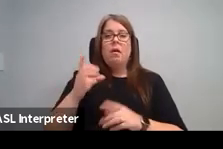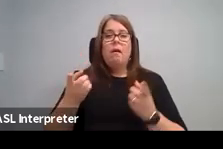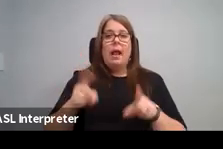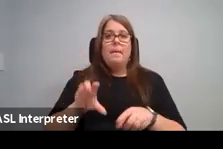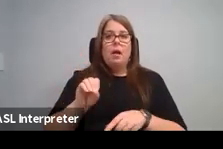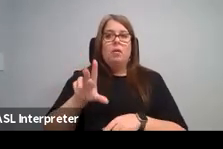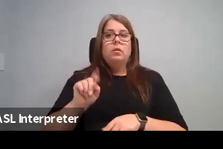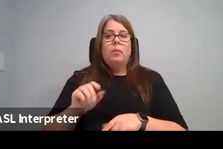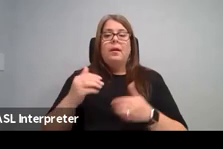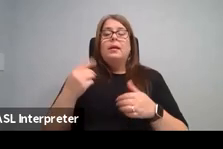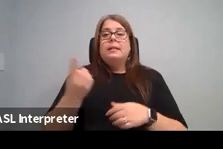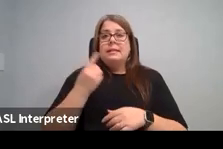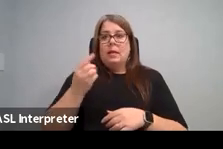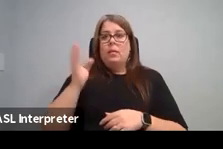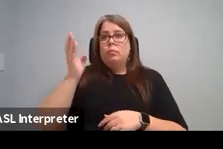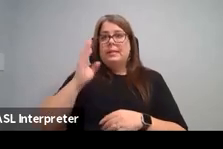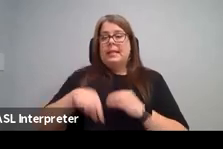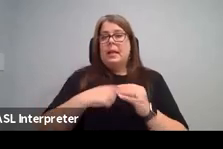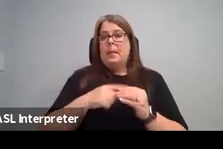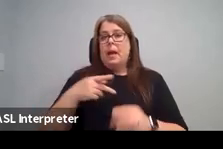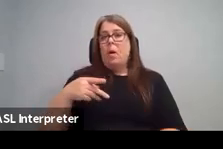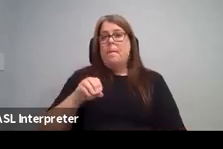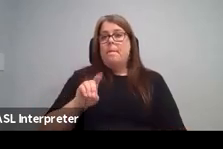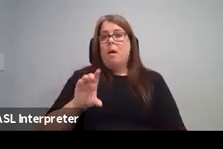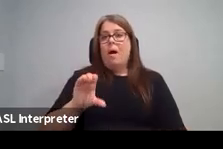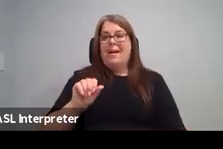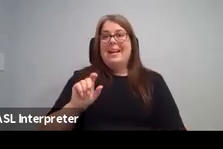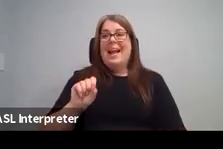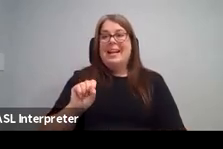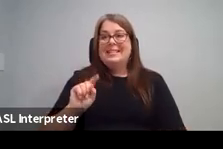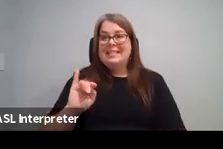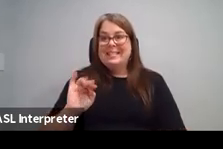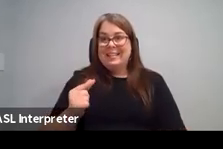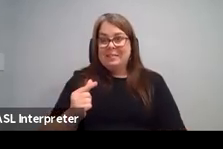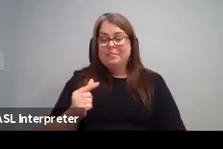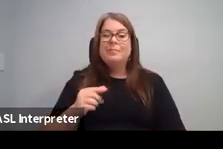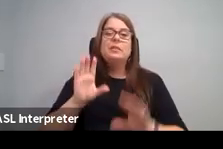Jewyl Alderson Clarke, SDCOE: And how to do podcasting with your students. Right. So these are great ways for students to create something that